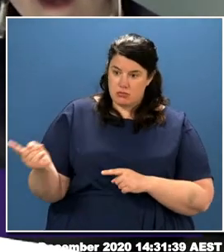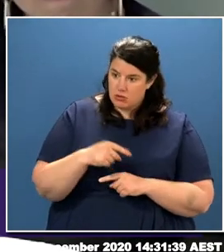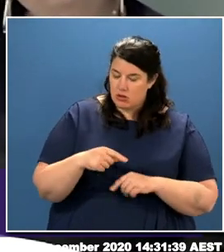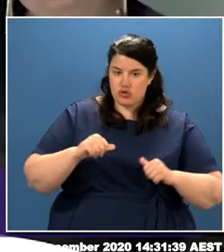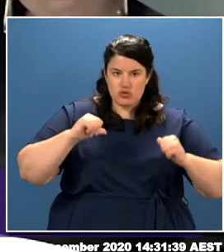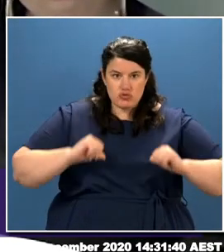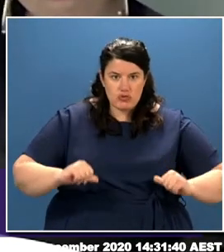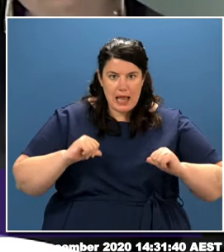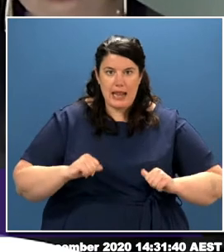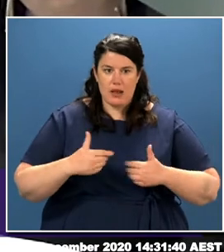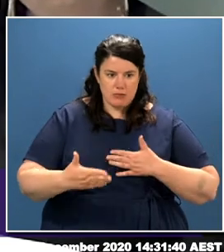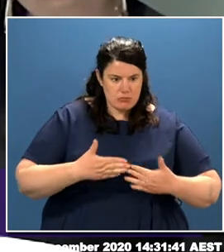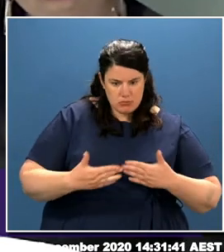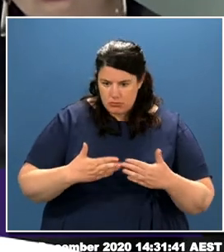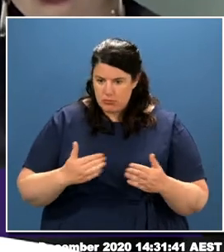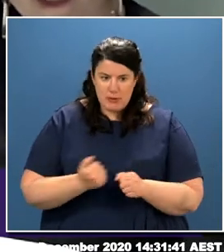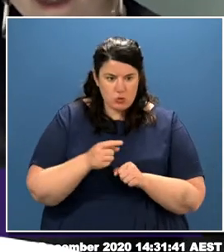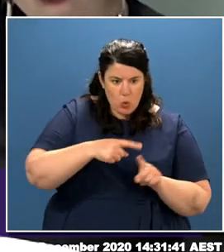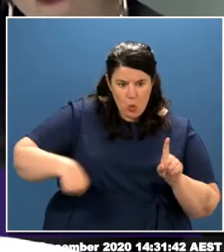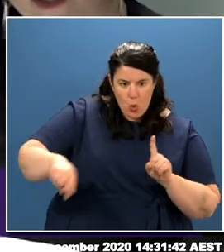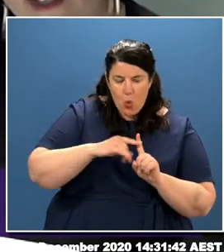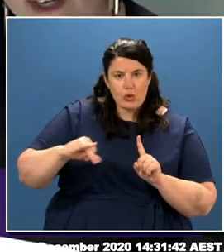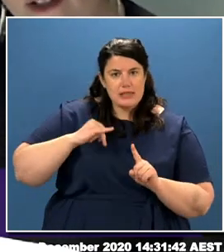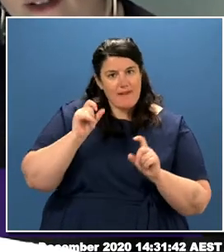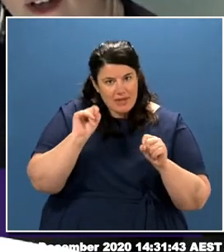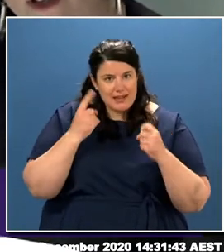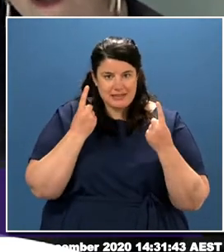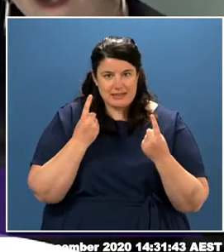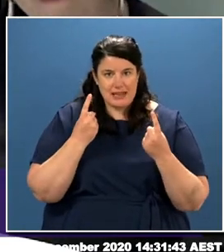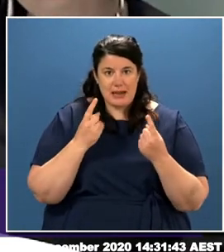and it's really important that people with disability in organizations don't carry